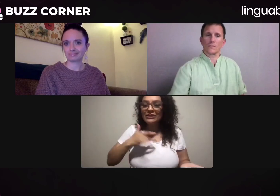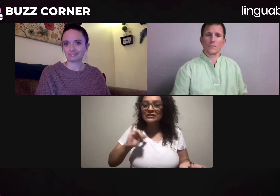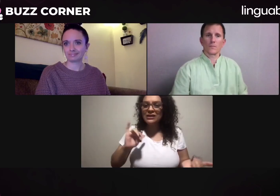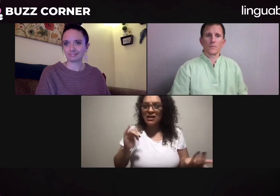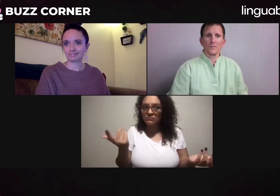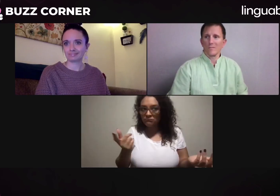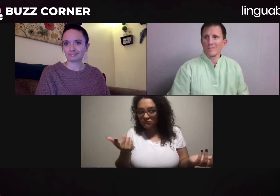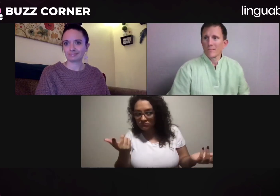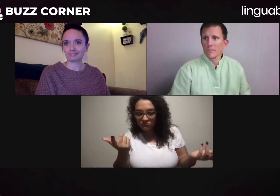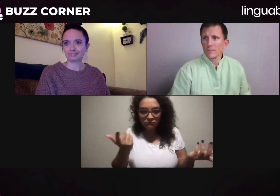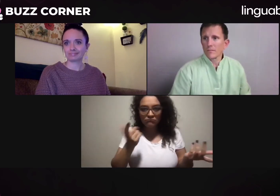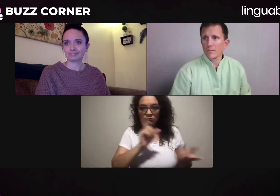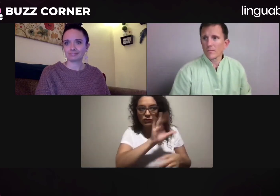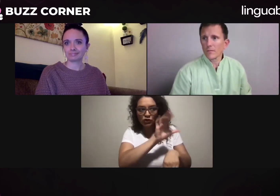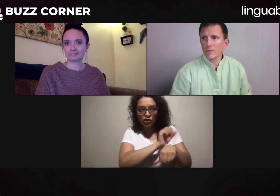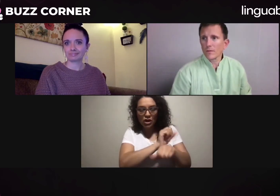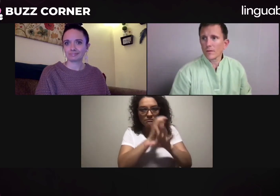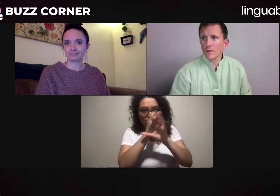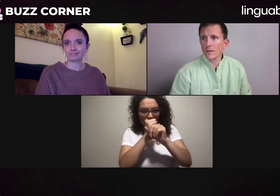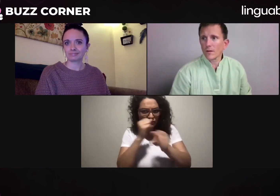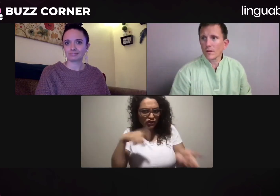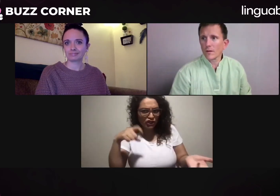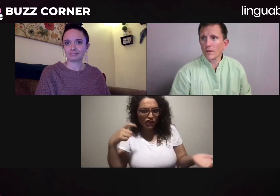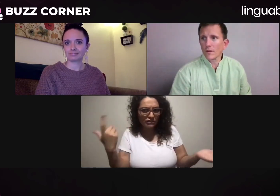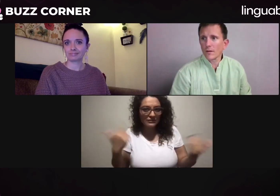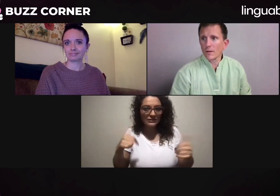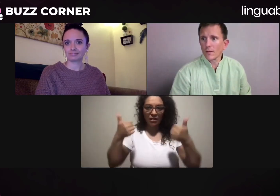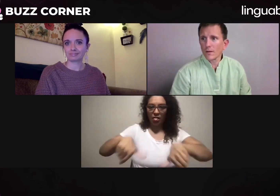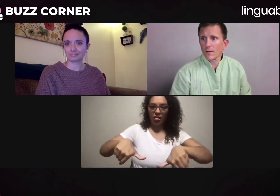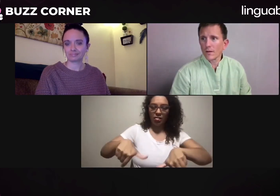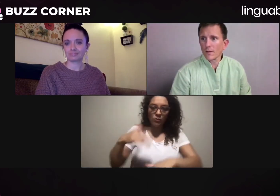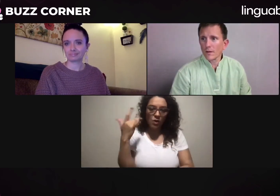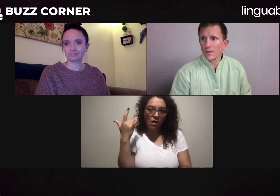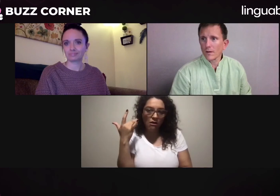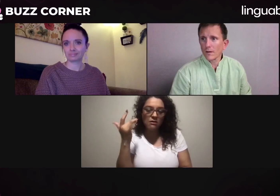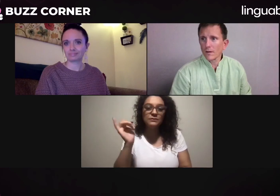or their concert work, and I feel like there is a need for confidentiality.